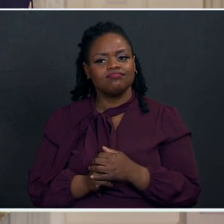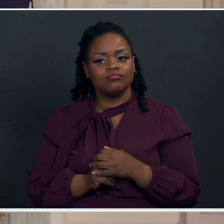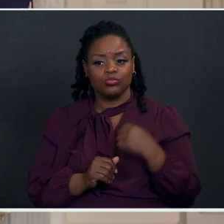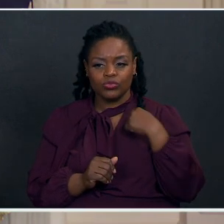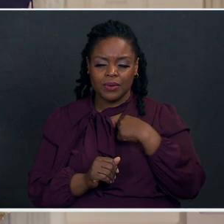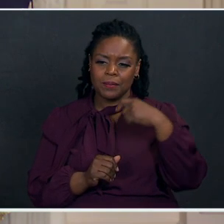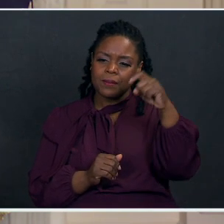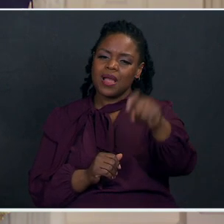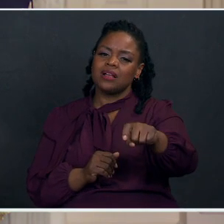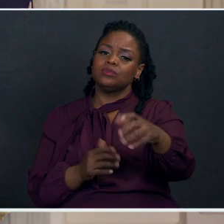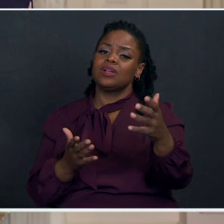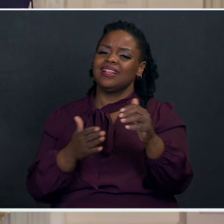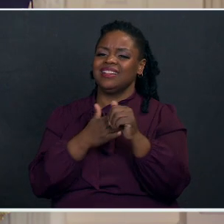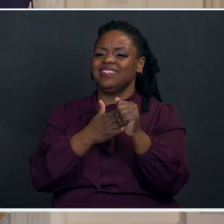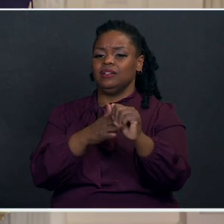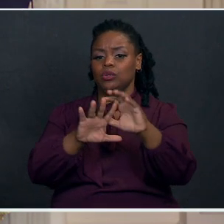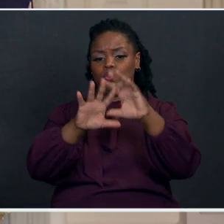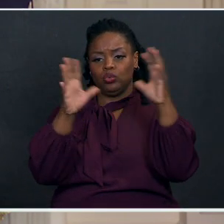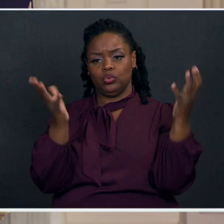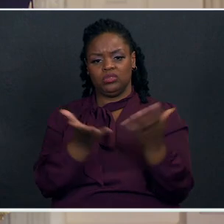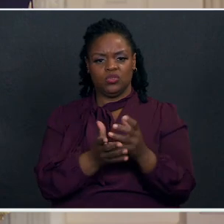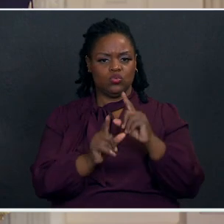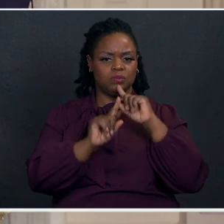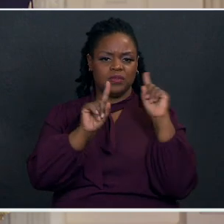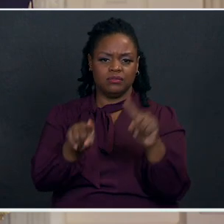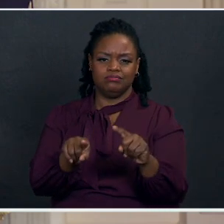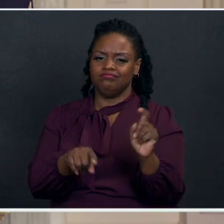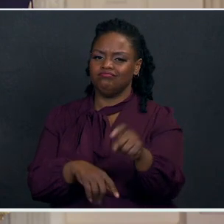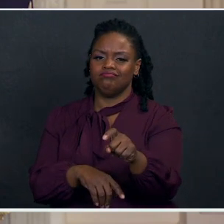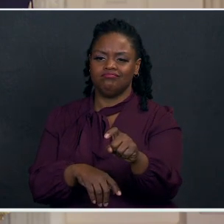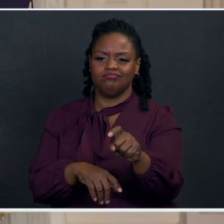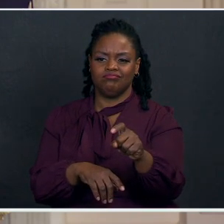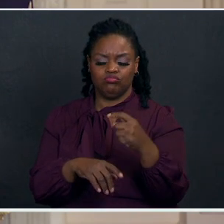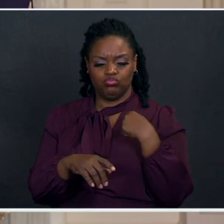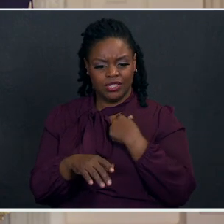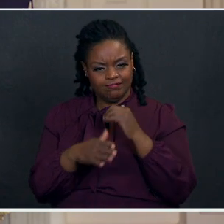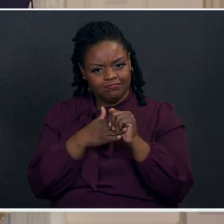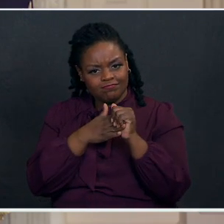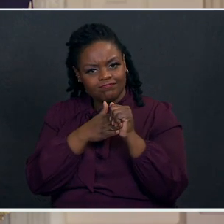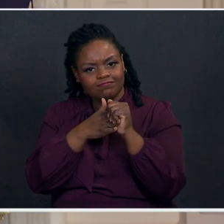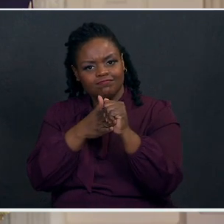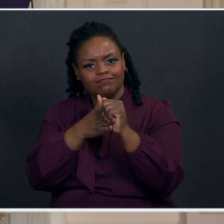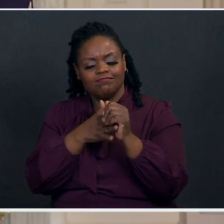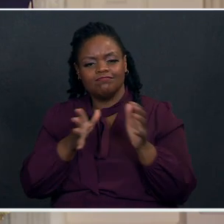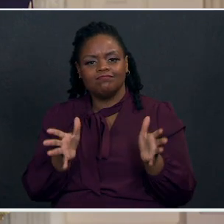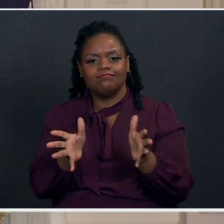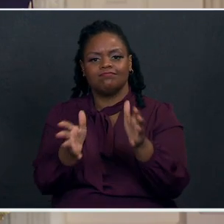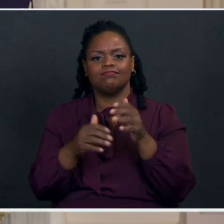because neither challenge can be met, as Secretary Kerry has pointed out many times, by the United States alone.